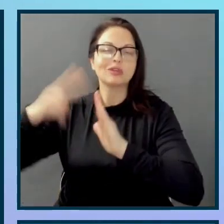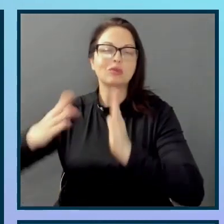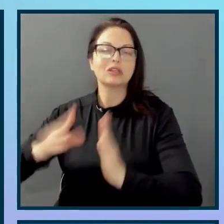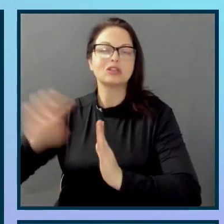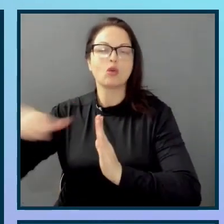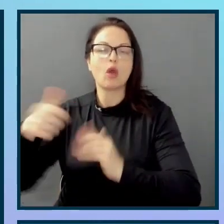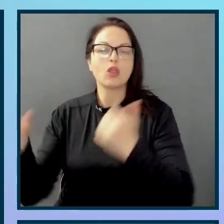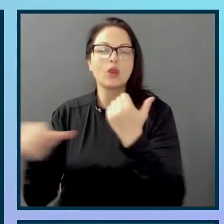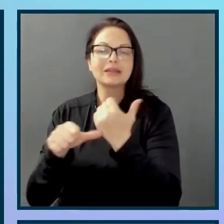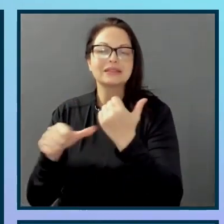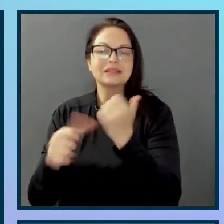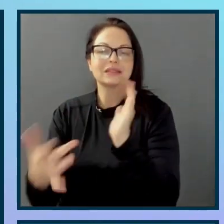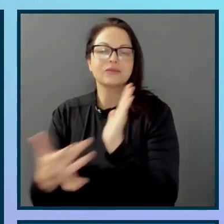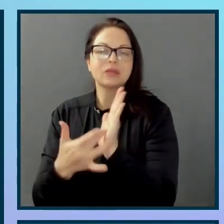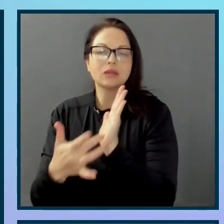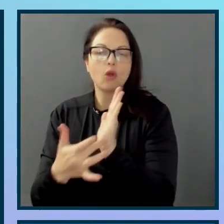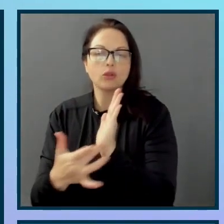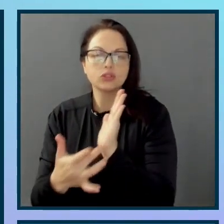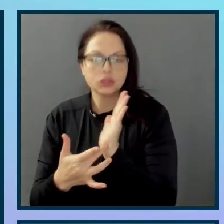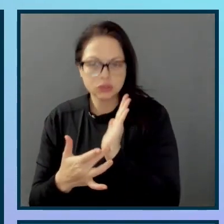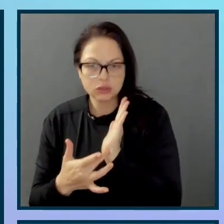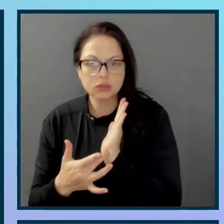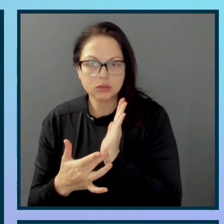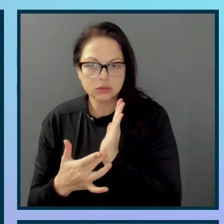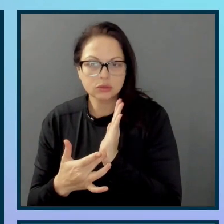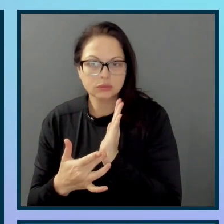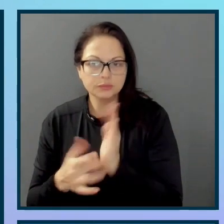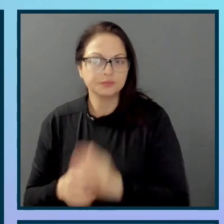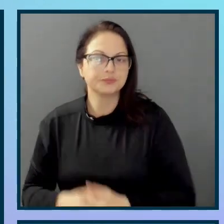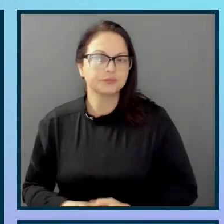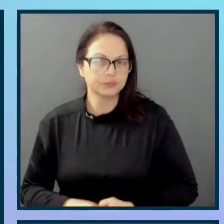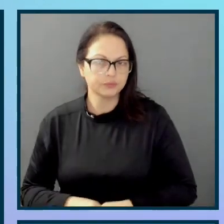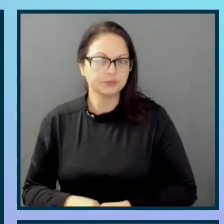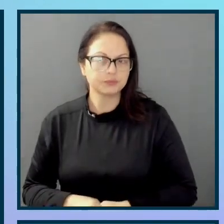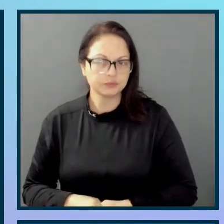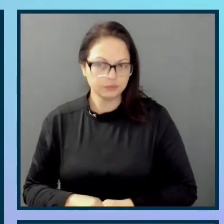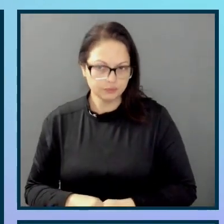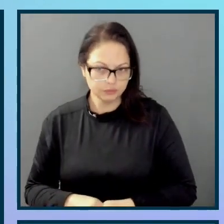Leverage your testing automation practices